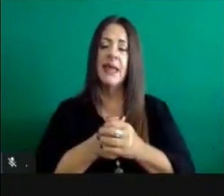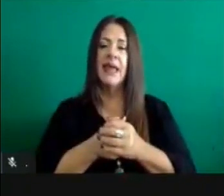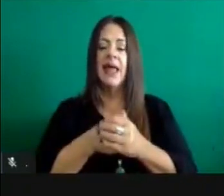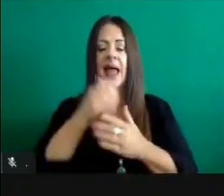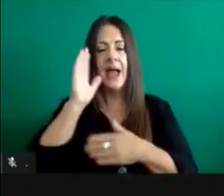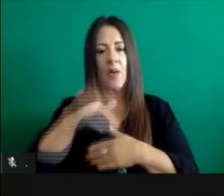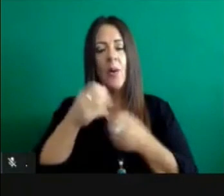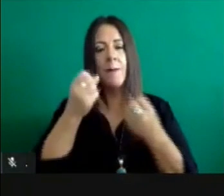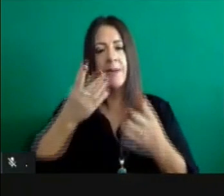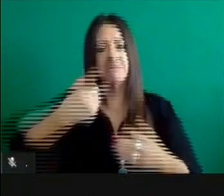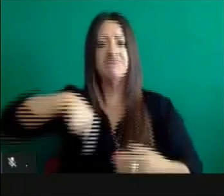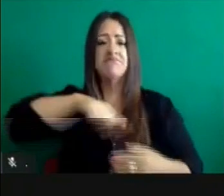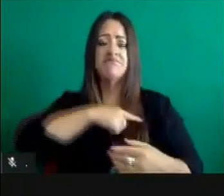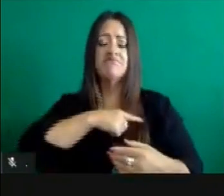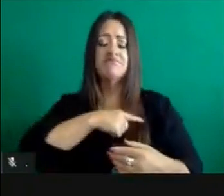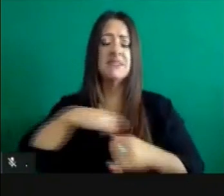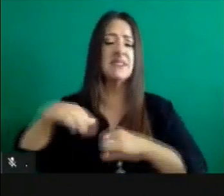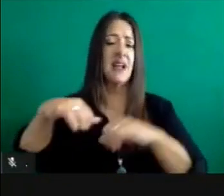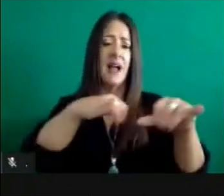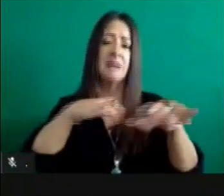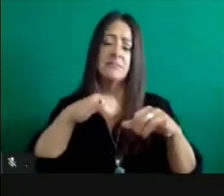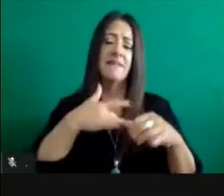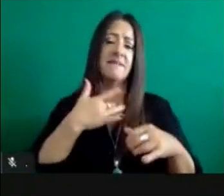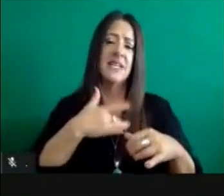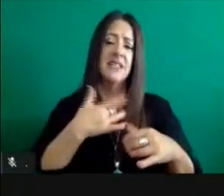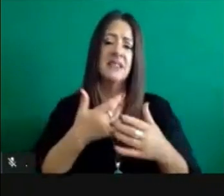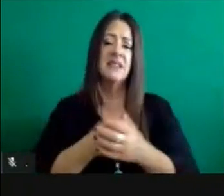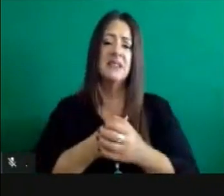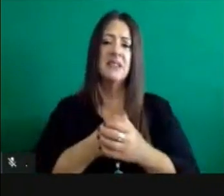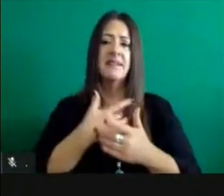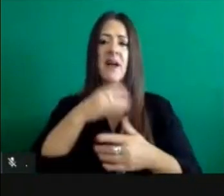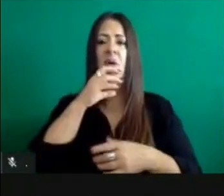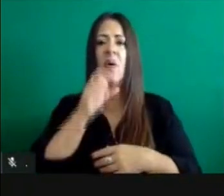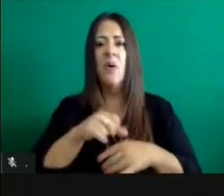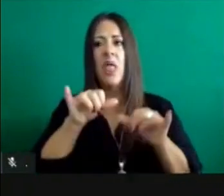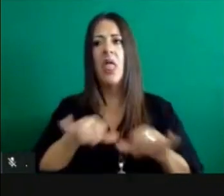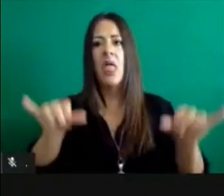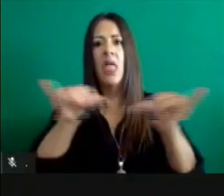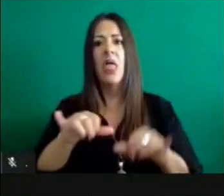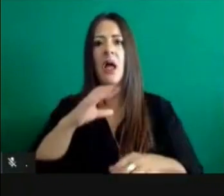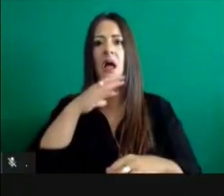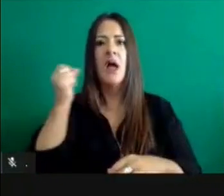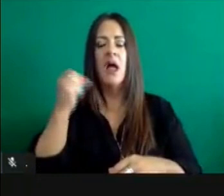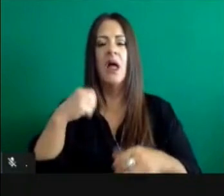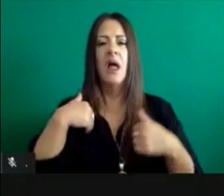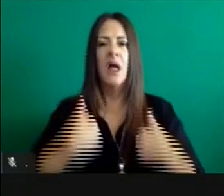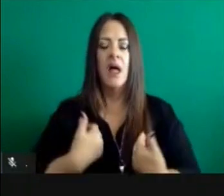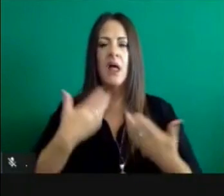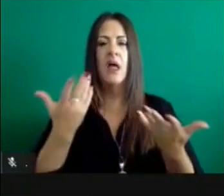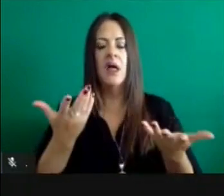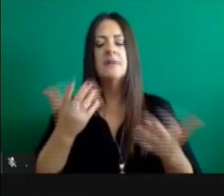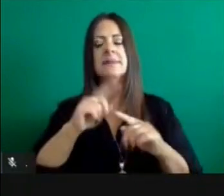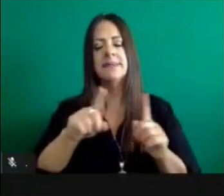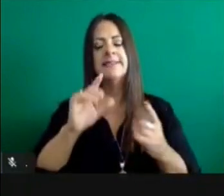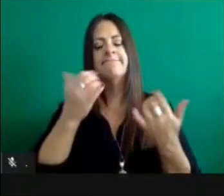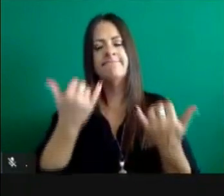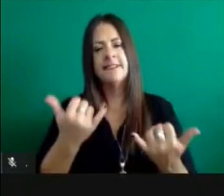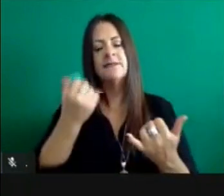MAKE A DECISION THAT WE ARE ASKING YOU TO MAKE. I KNOW THAT MANY OF US FEEL